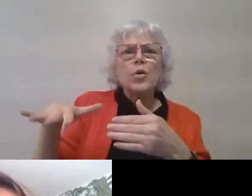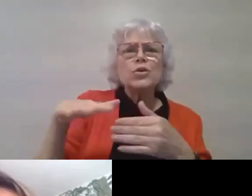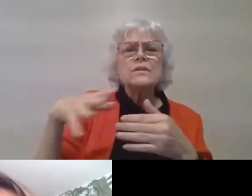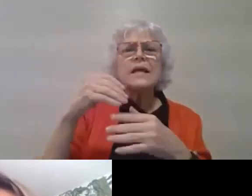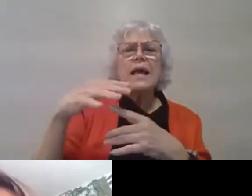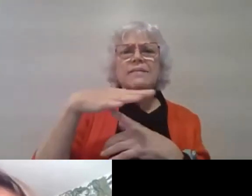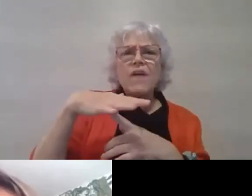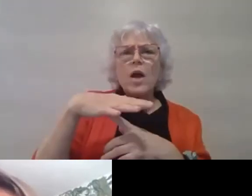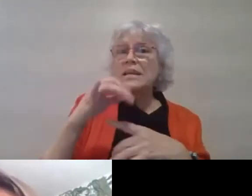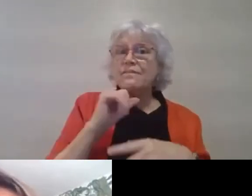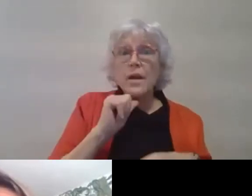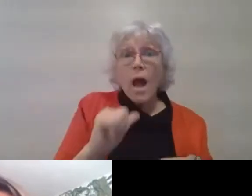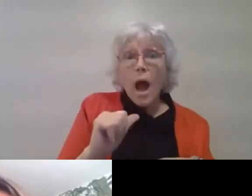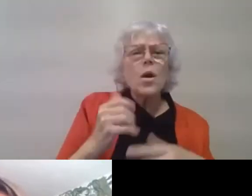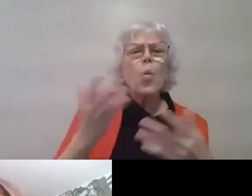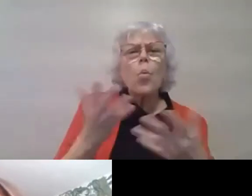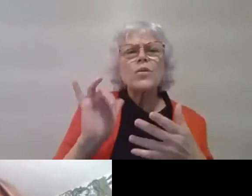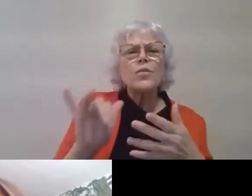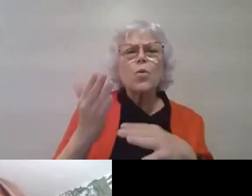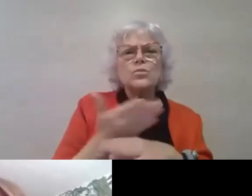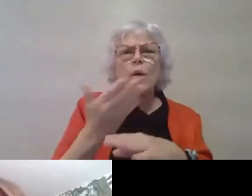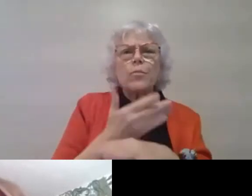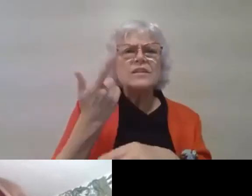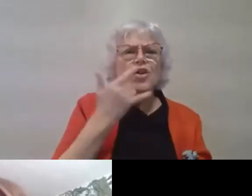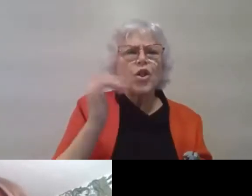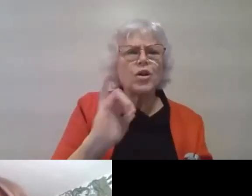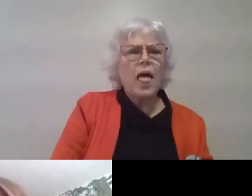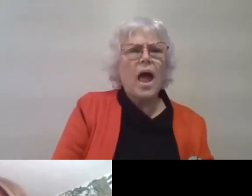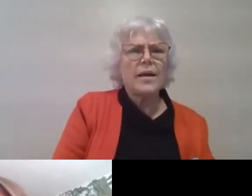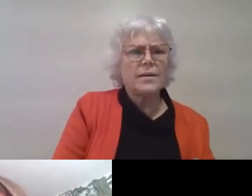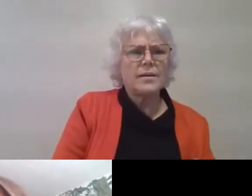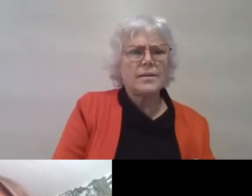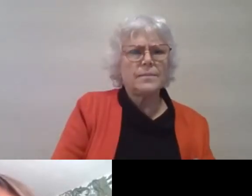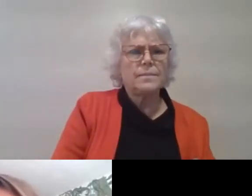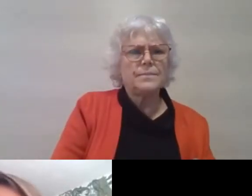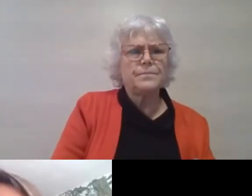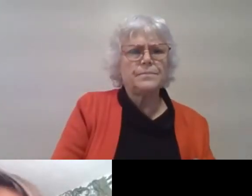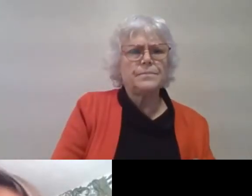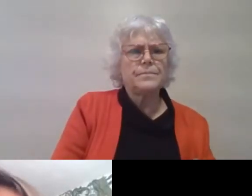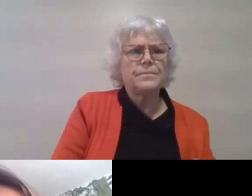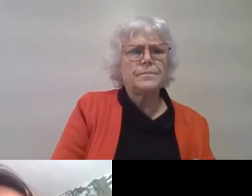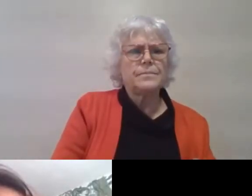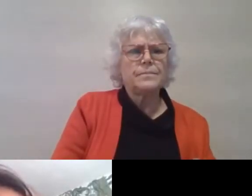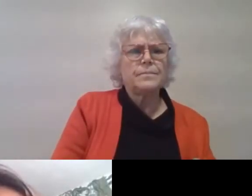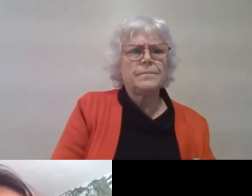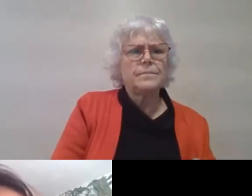those reparations would look like for those impacted by harmful effects of federal entities like the military?